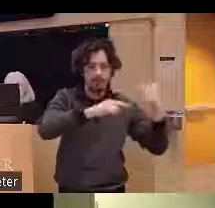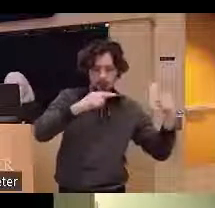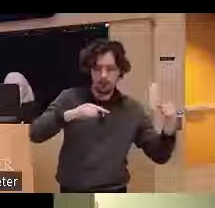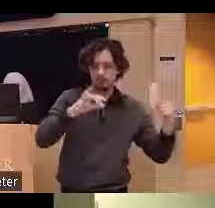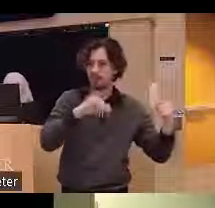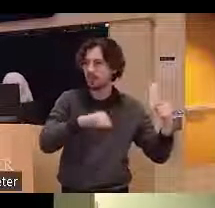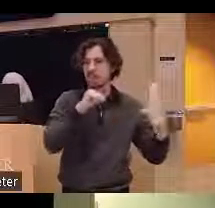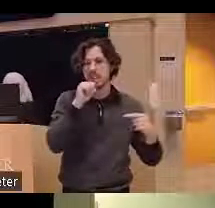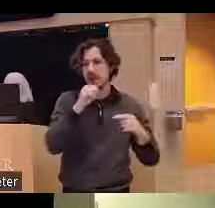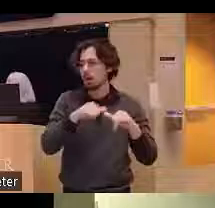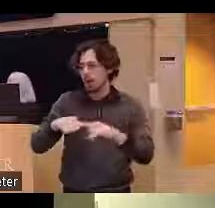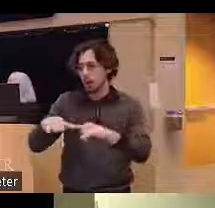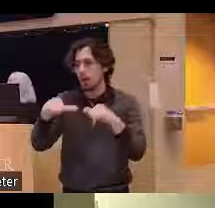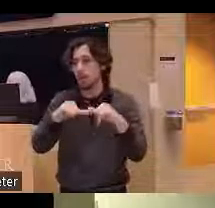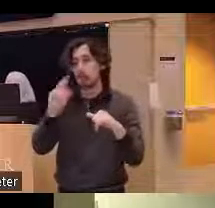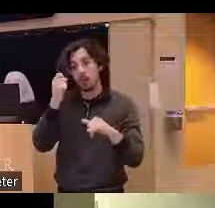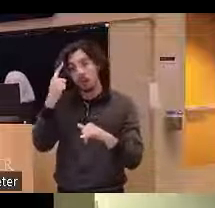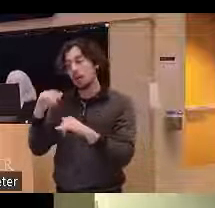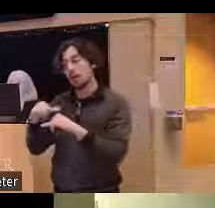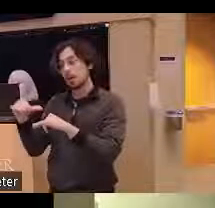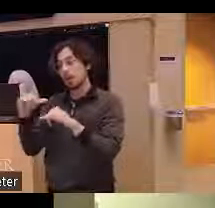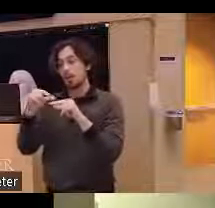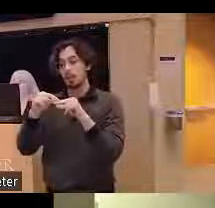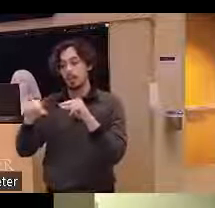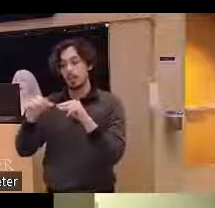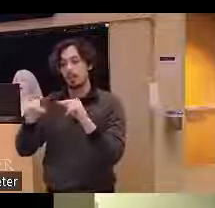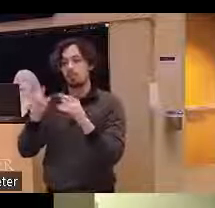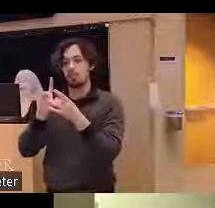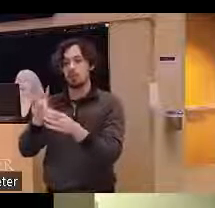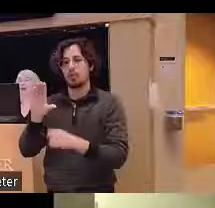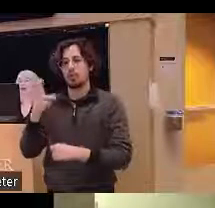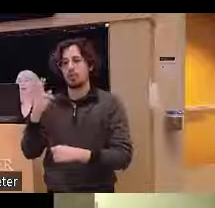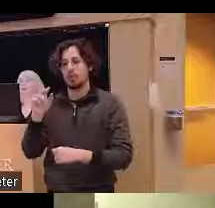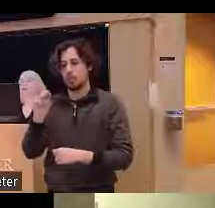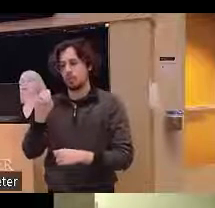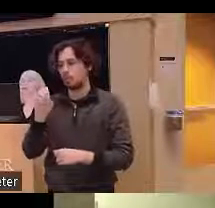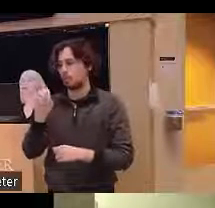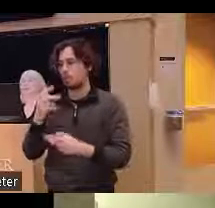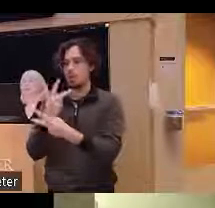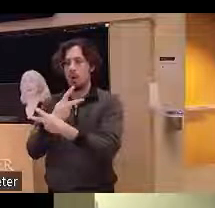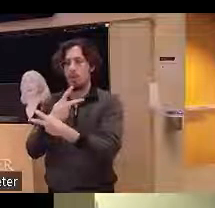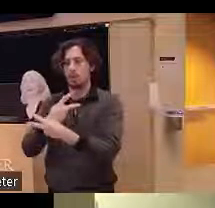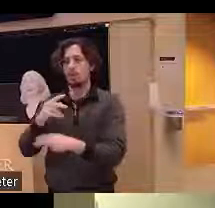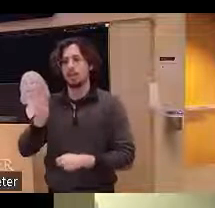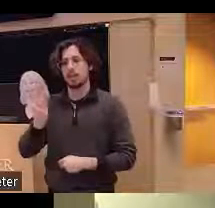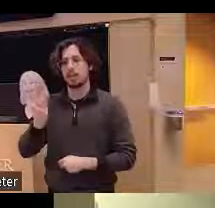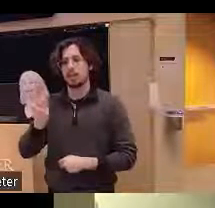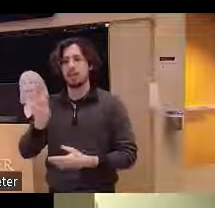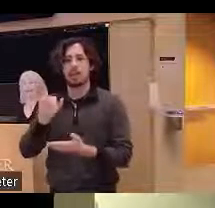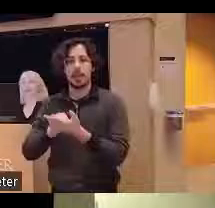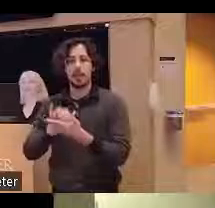the most important common genes on chromosome 6 are your human hyoc compatibility lowside so